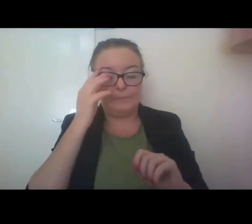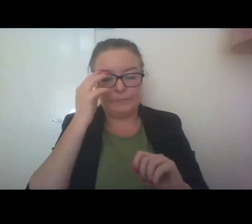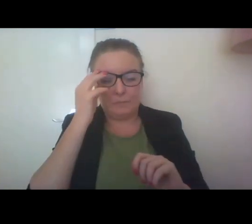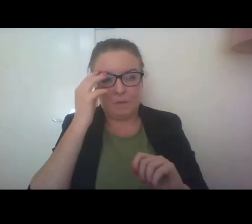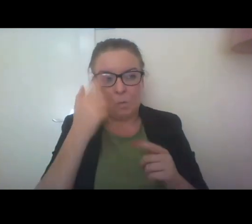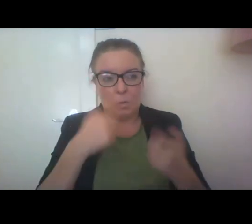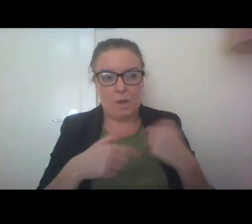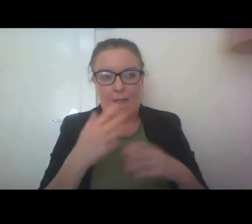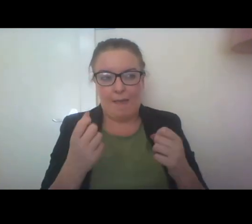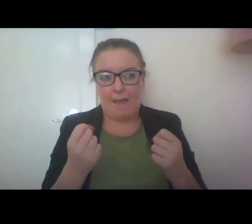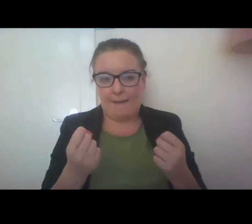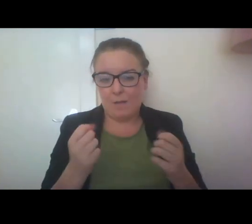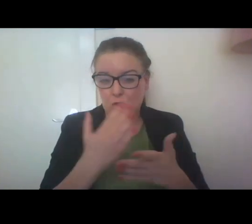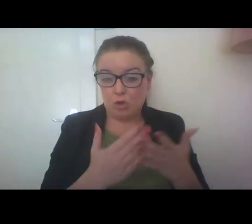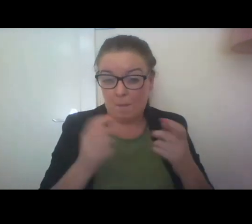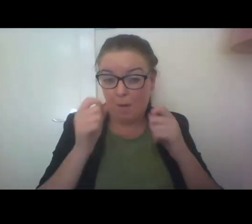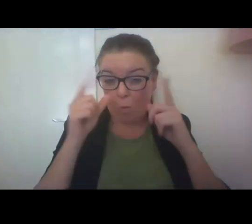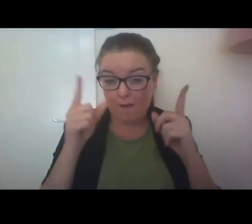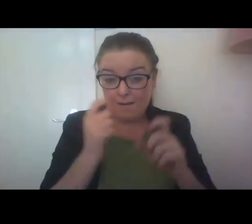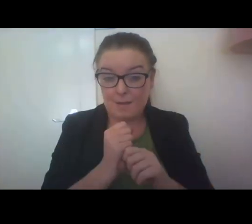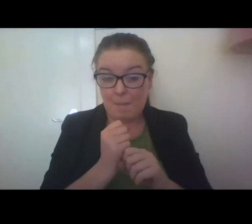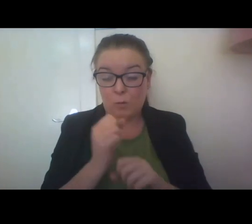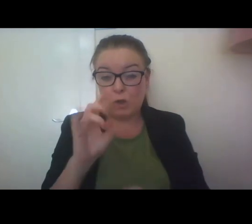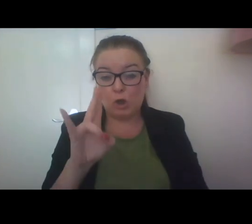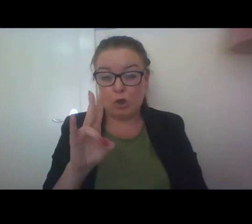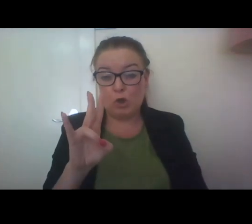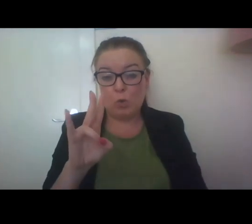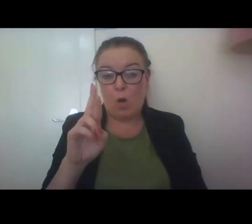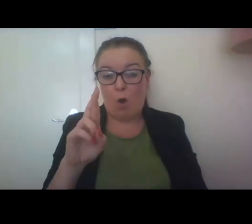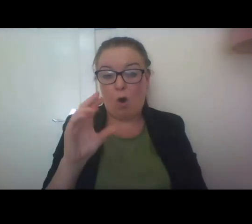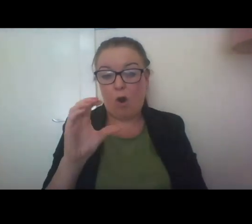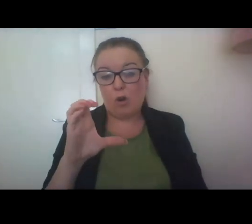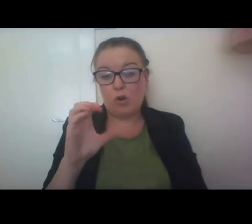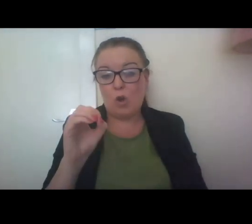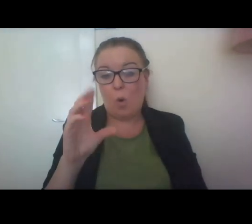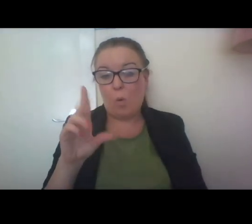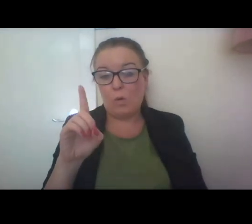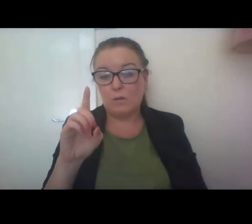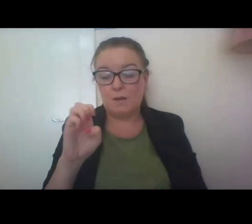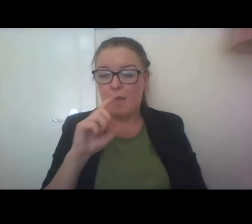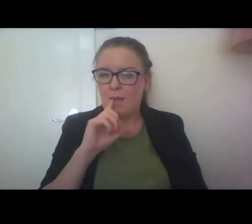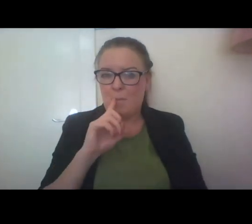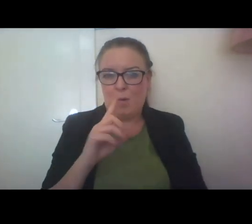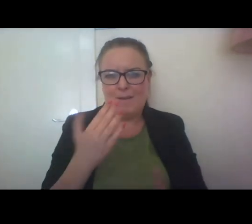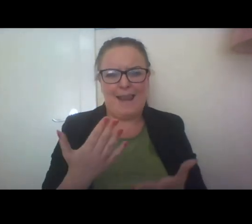but I think now we are definitely, most of us anyway, are very familiar with the power that they have.